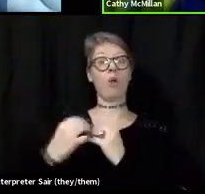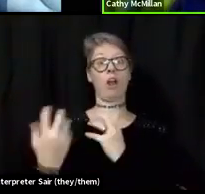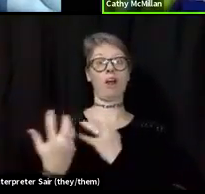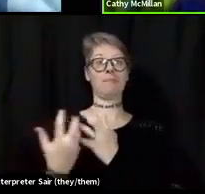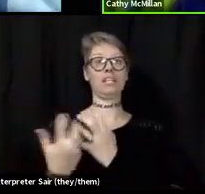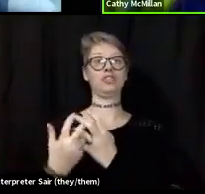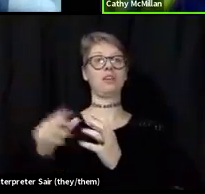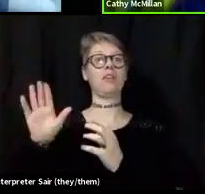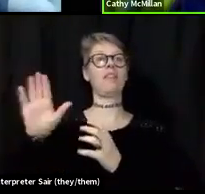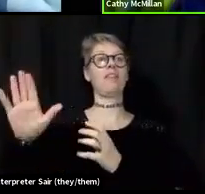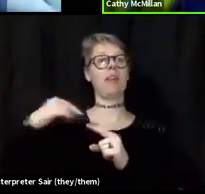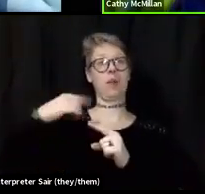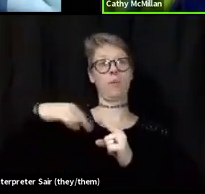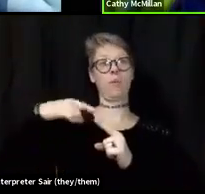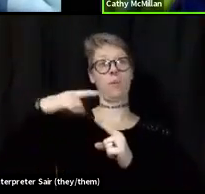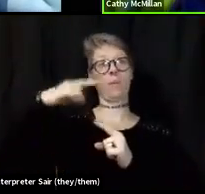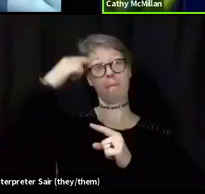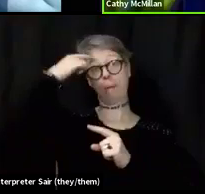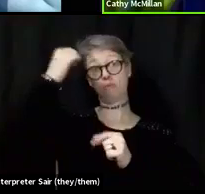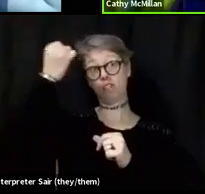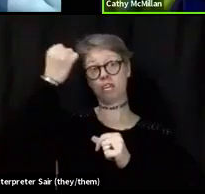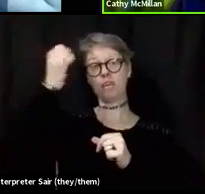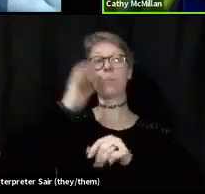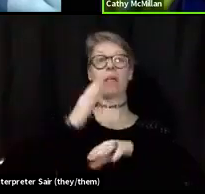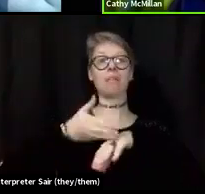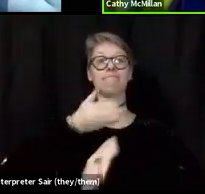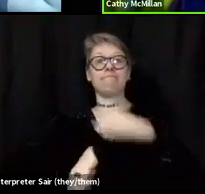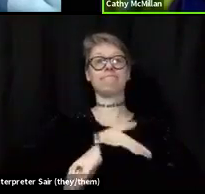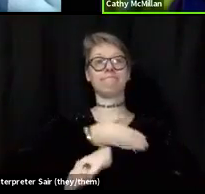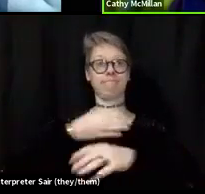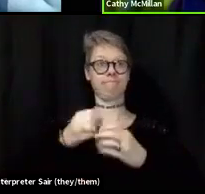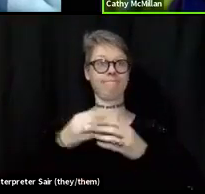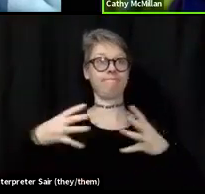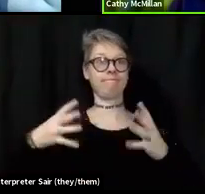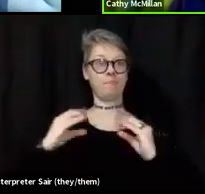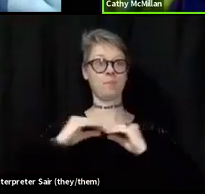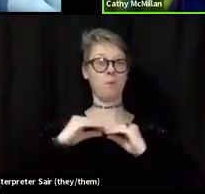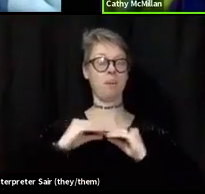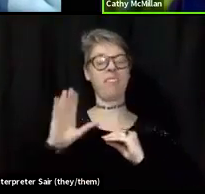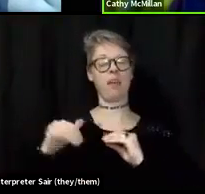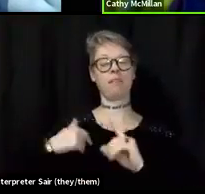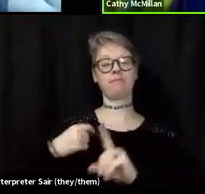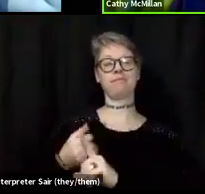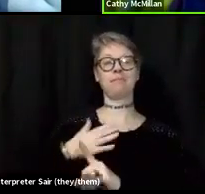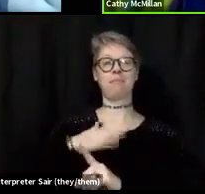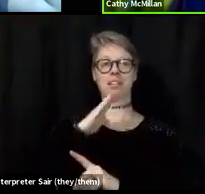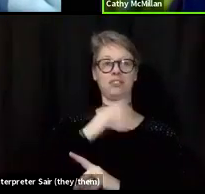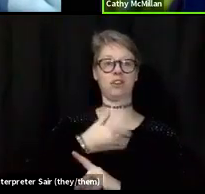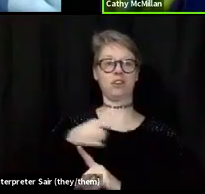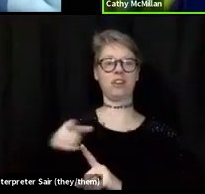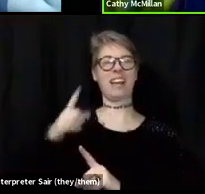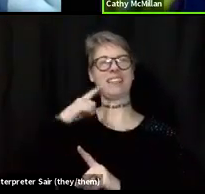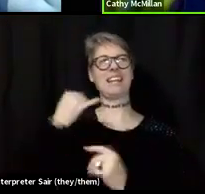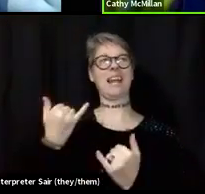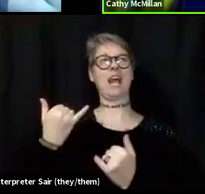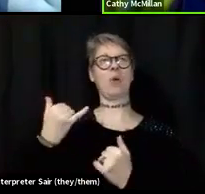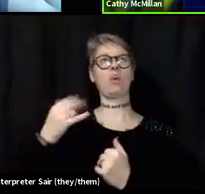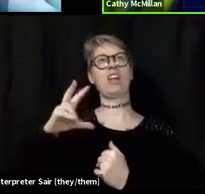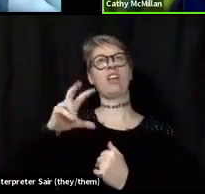little bit better, or they get more common. dation dations they're working memory might increase, that's what happened to my kid. I think she's now on the 30th